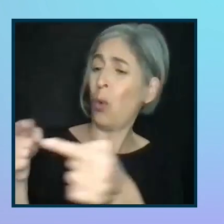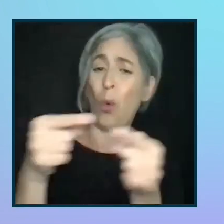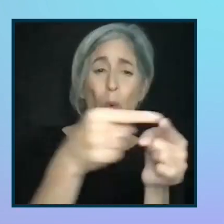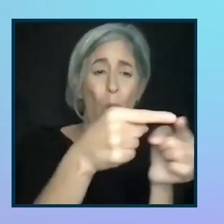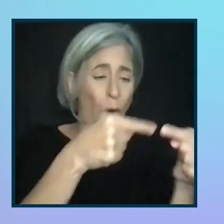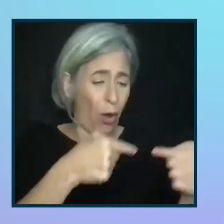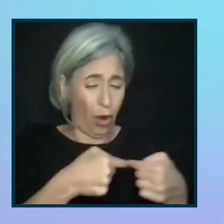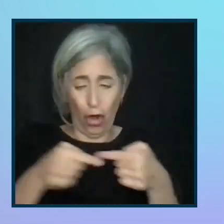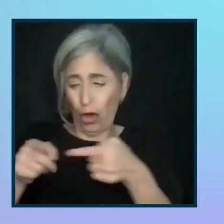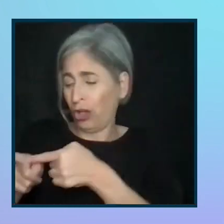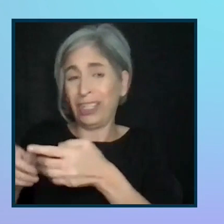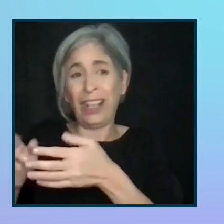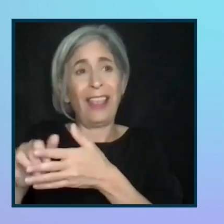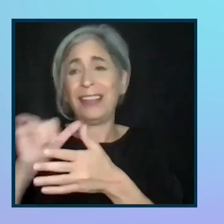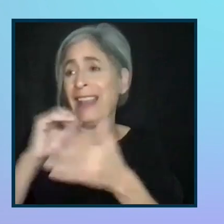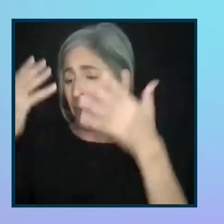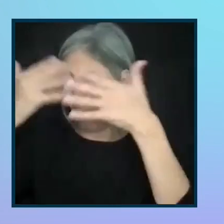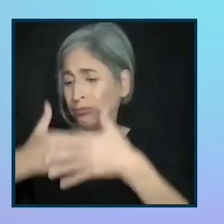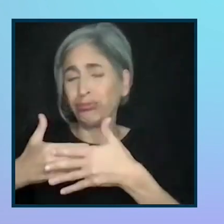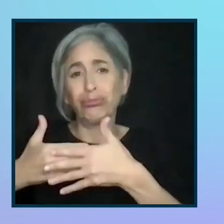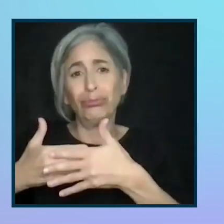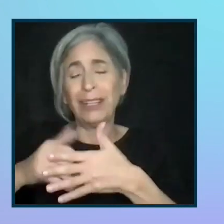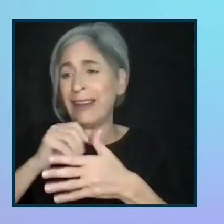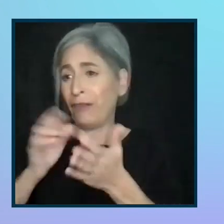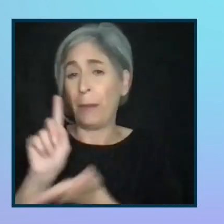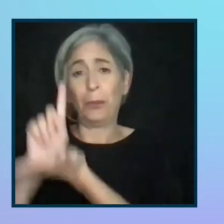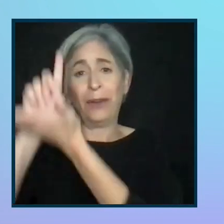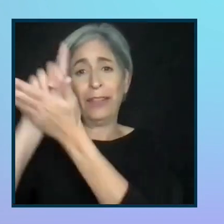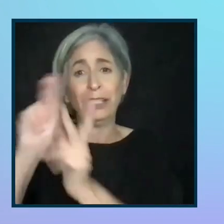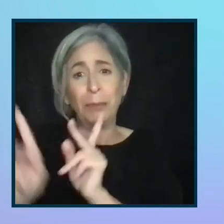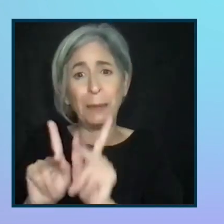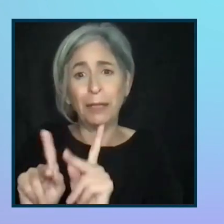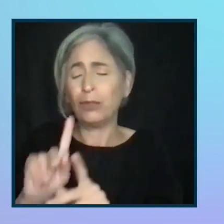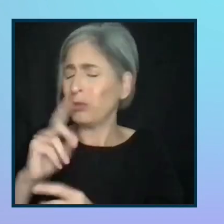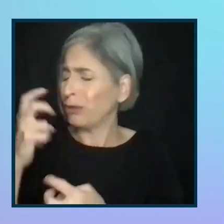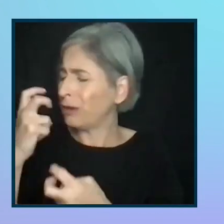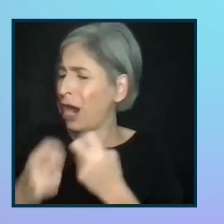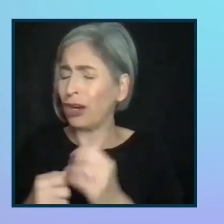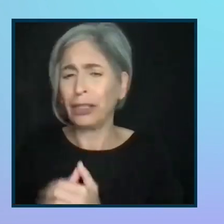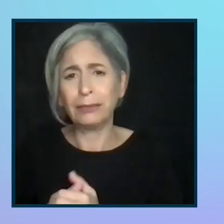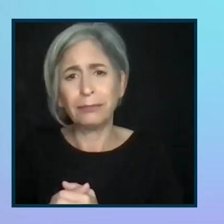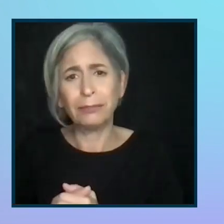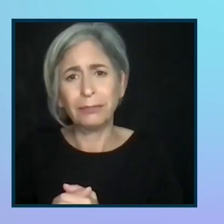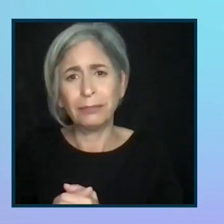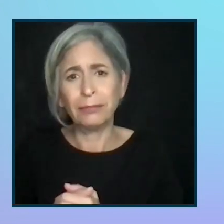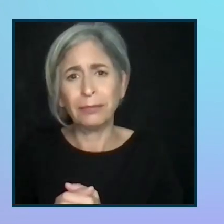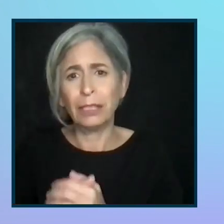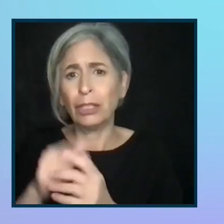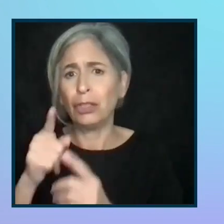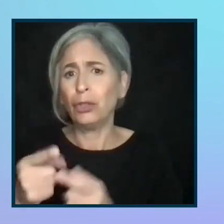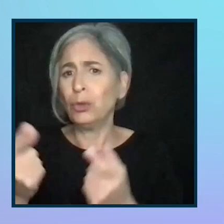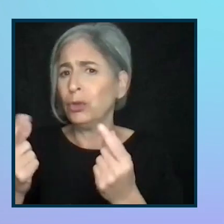not been shined by privileged folks, is really difficult and you do it so beautifully.